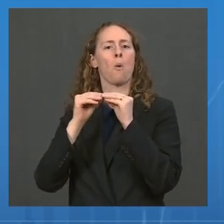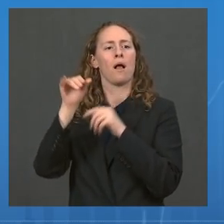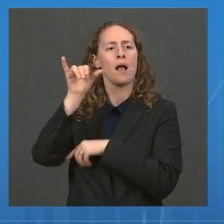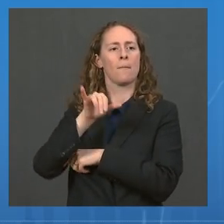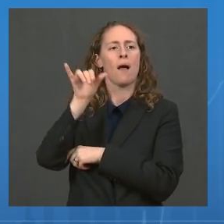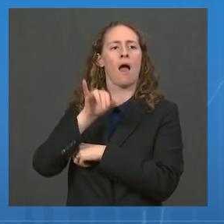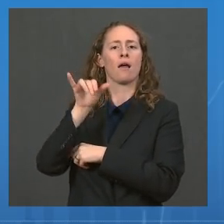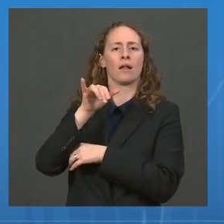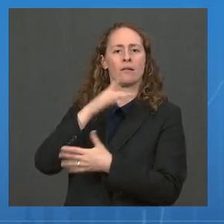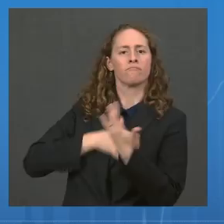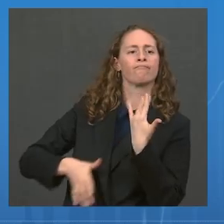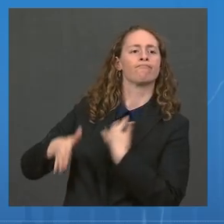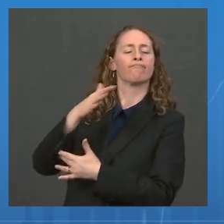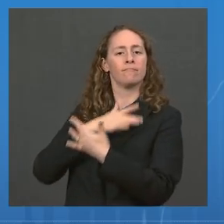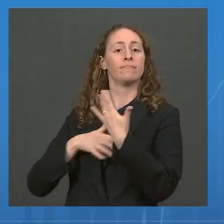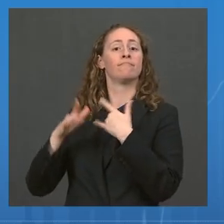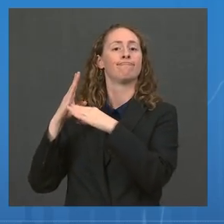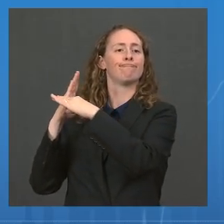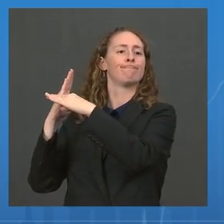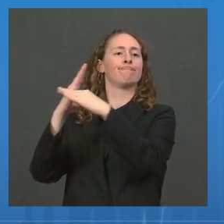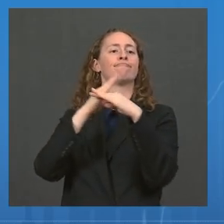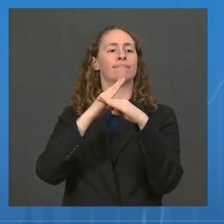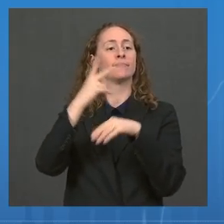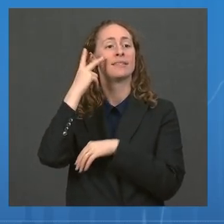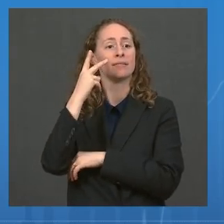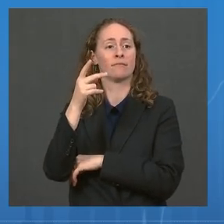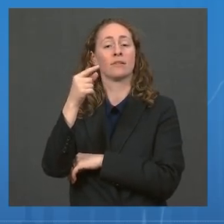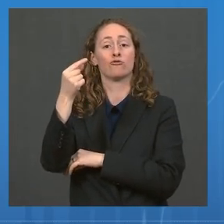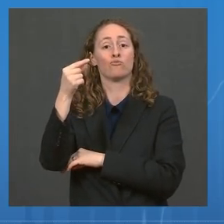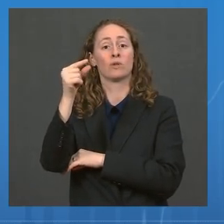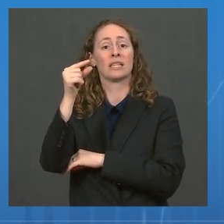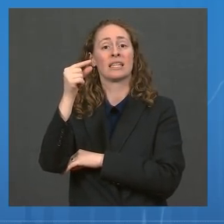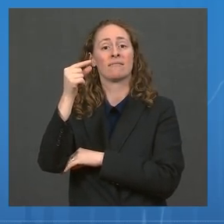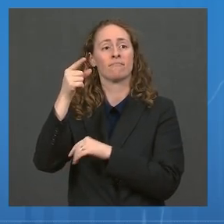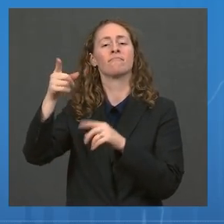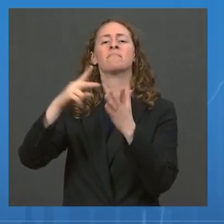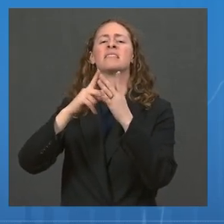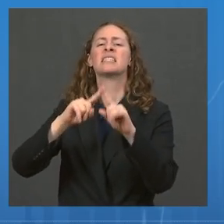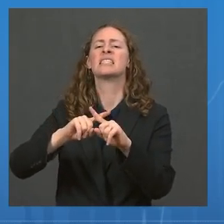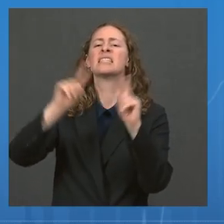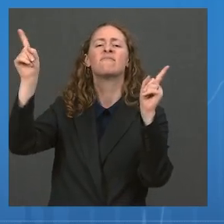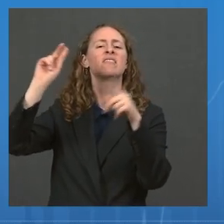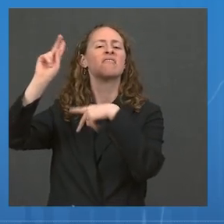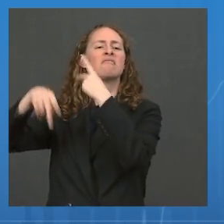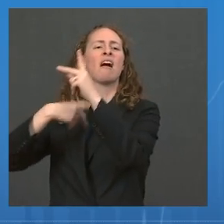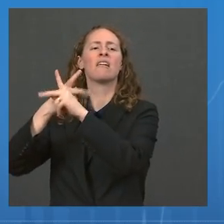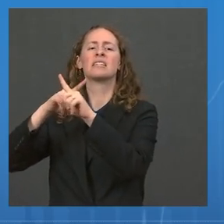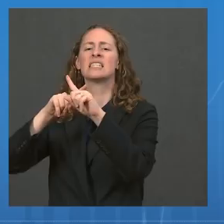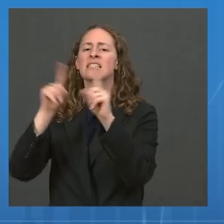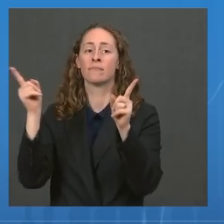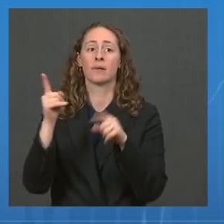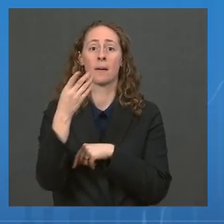In green is the wild-type variant. For comparison, in blue is the Delta variant.